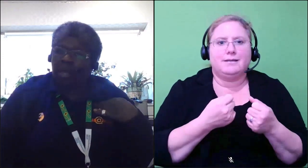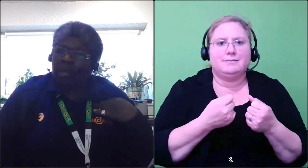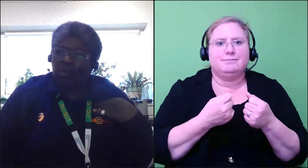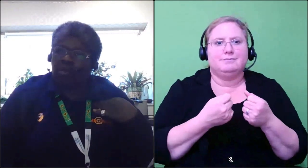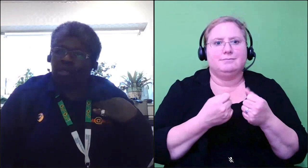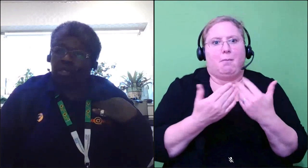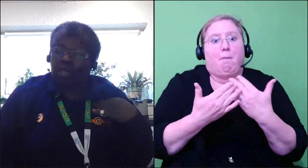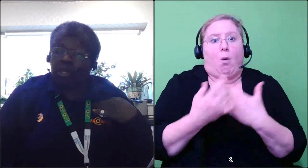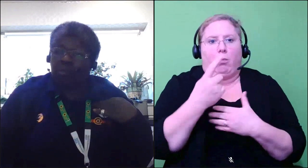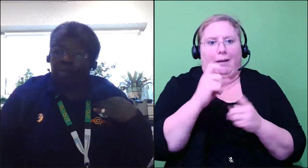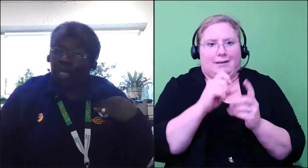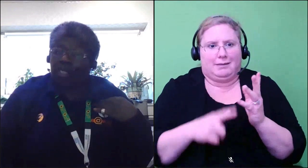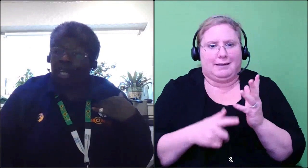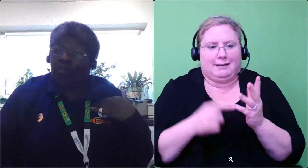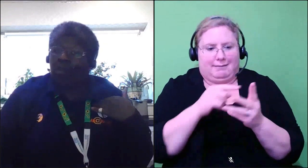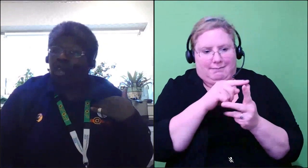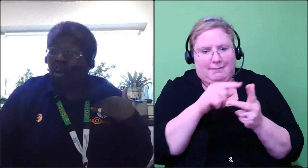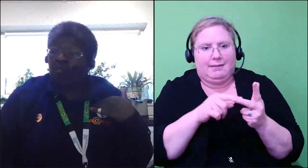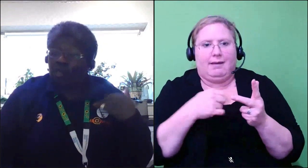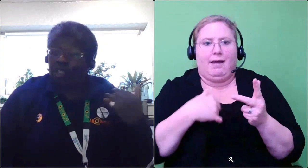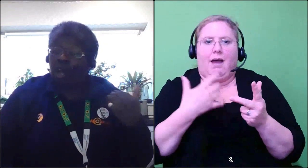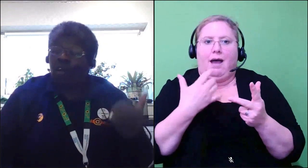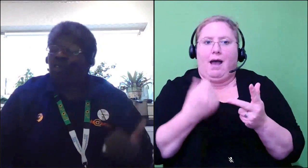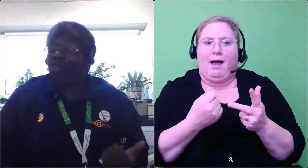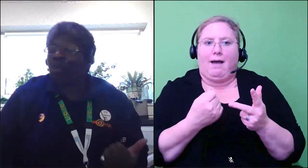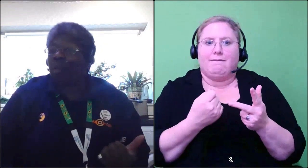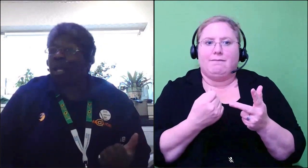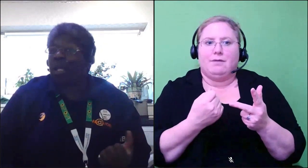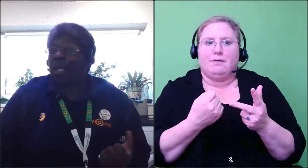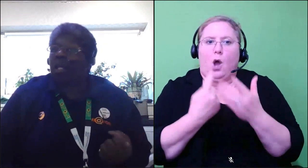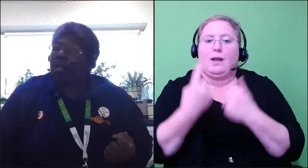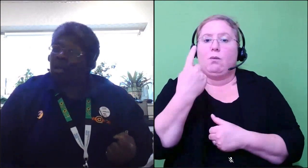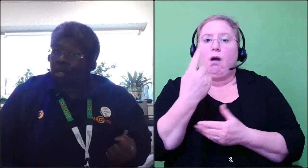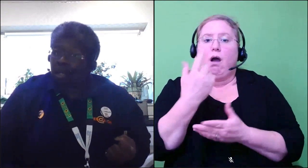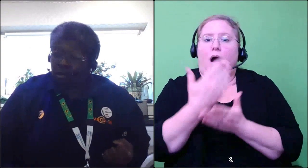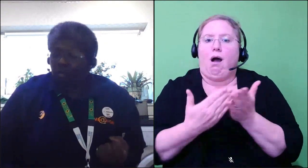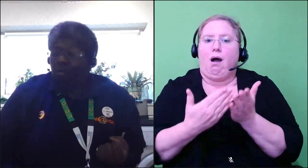The main ones being that I have only half a lung on my left side.